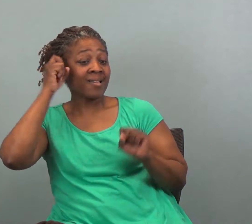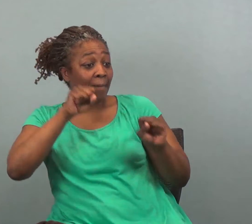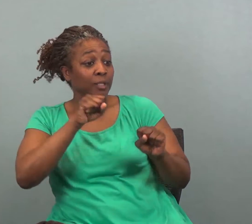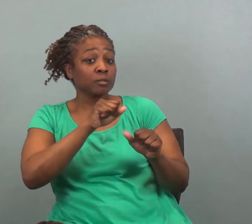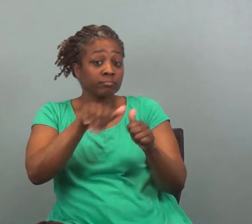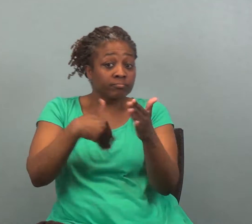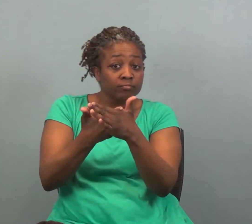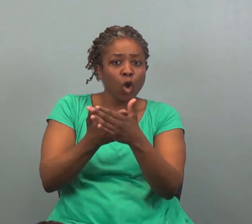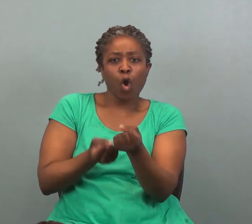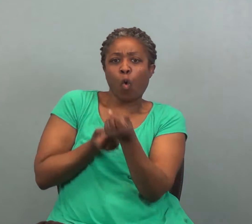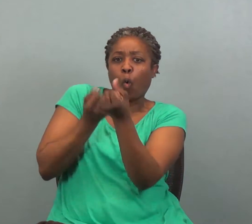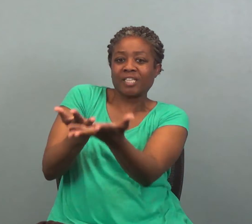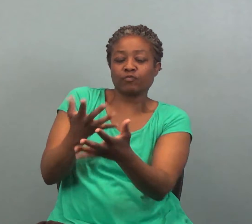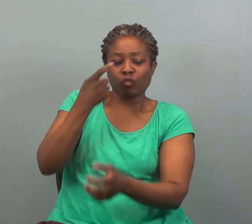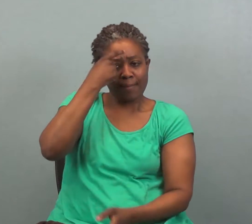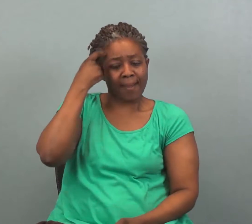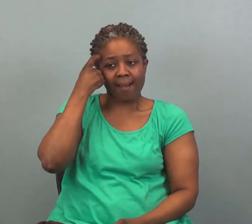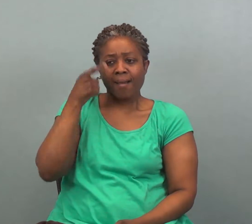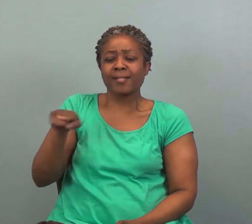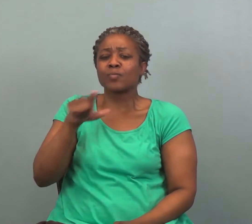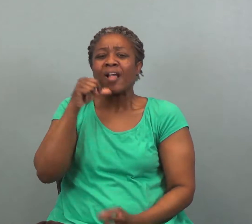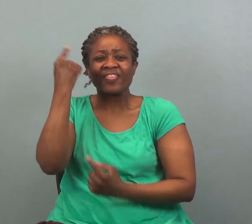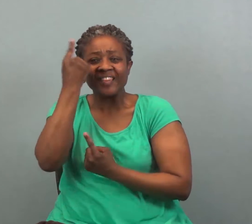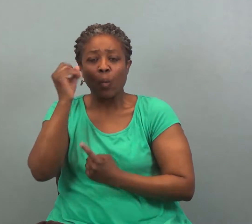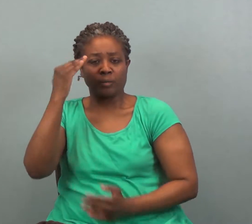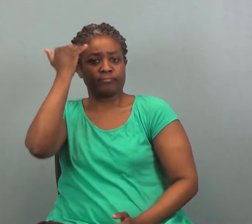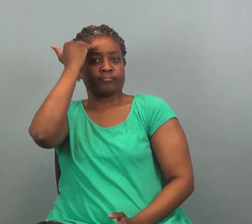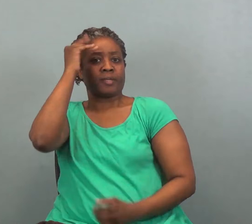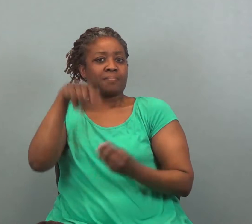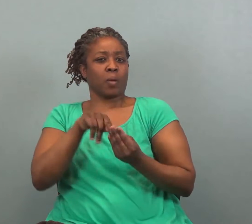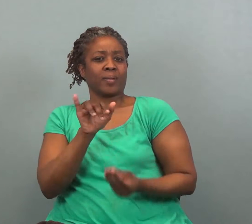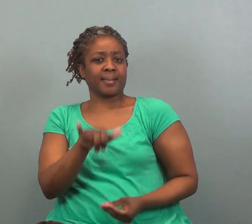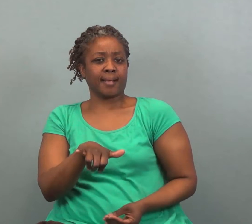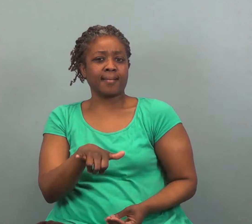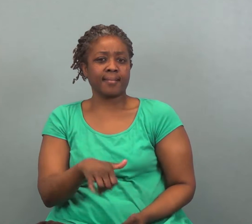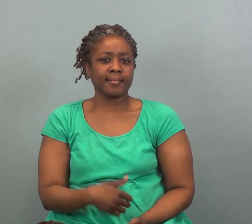They won't realize these can all cause trauma for their client, and won't be knowledgeable about that.